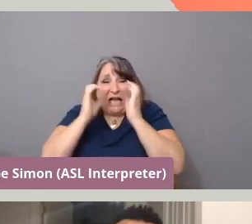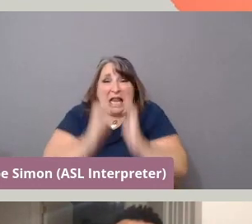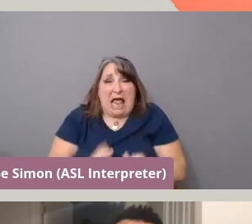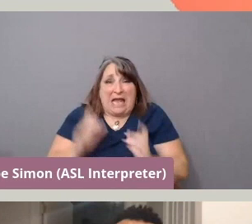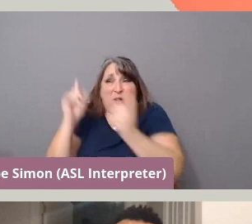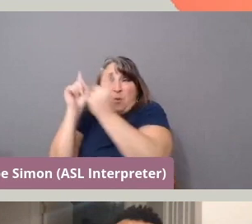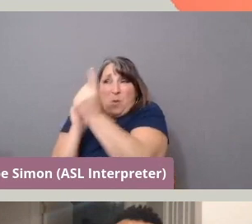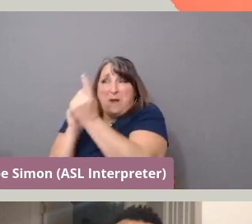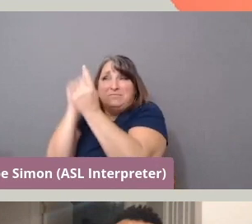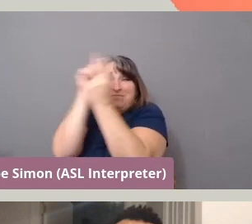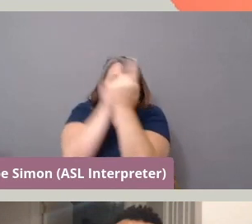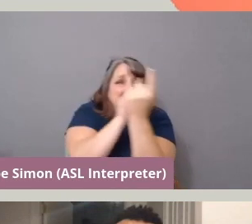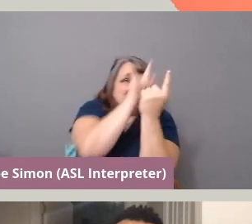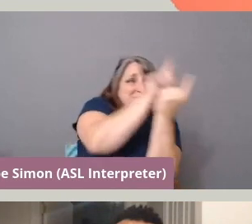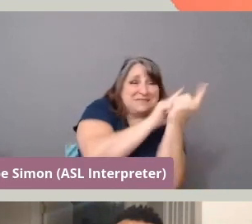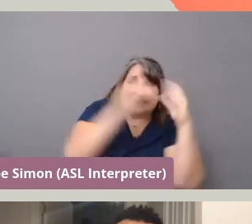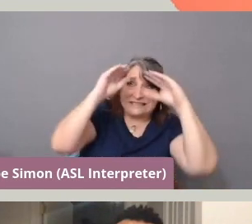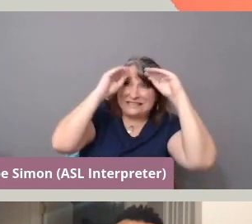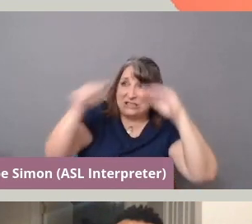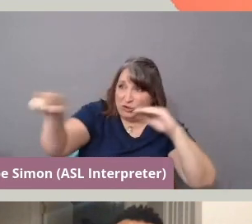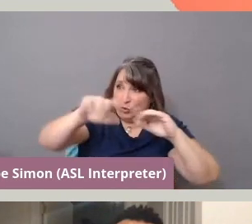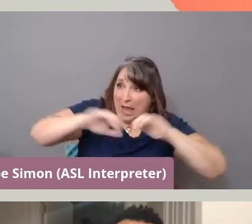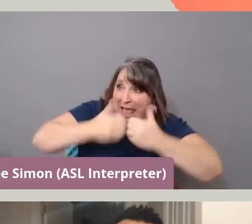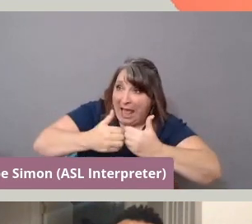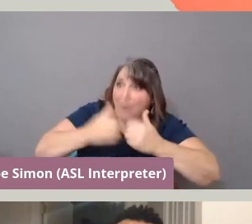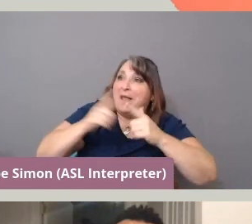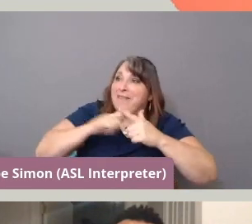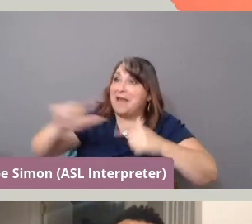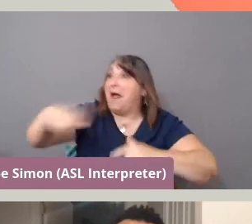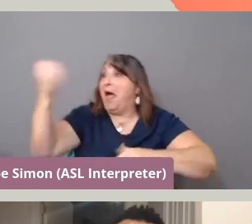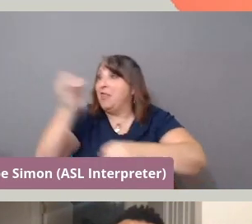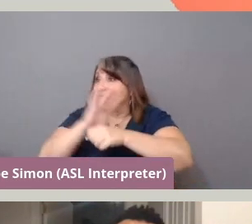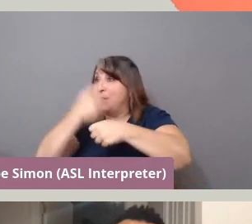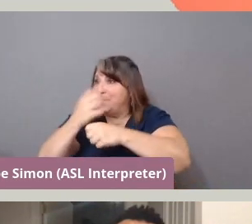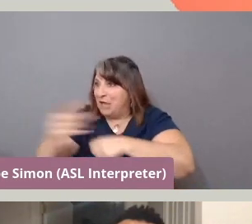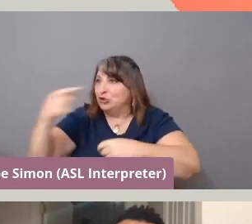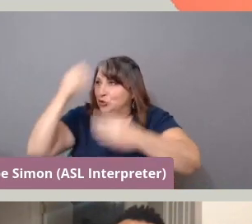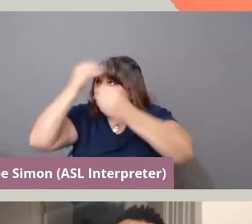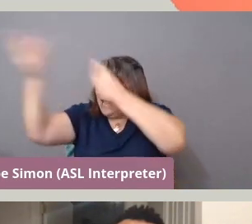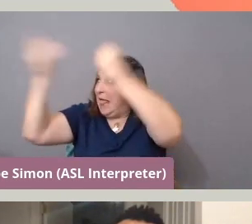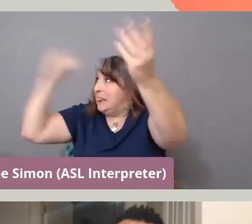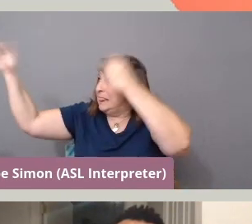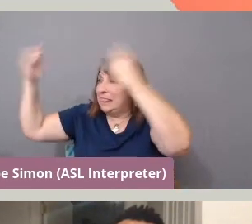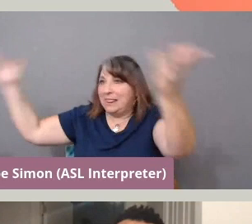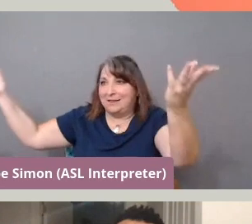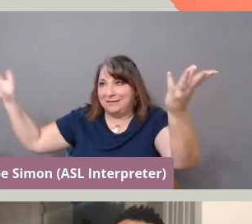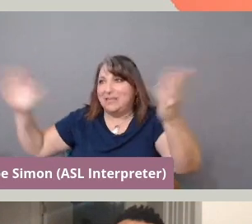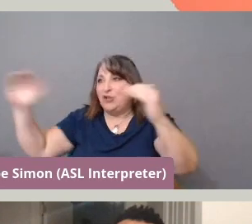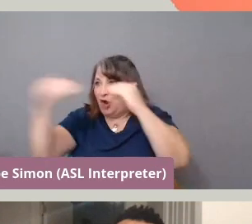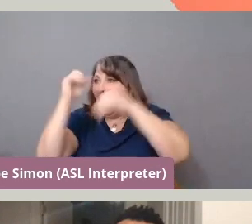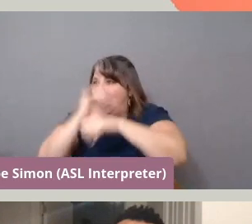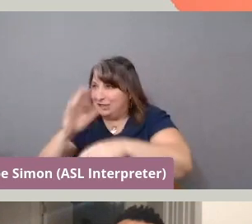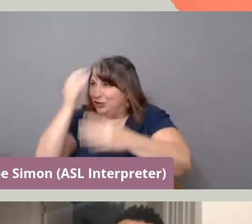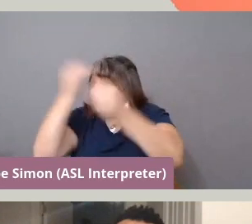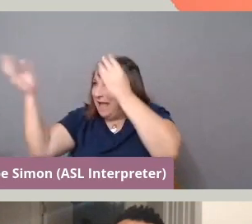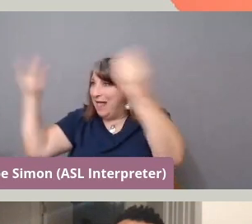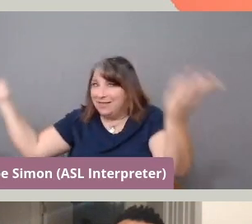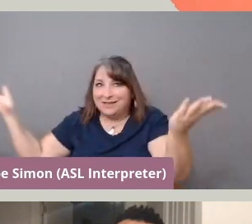and then to tell their fellow filmmakers and their colleagues as well. So it does take a lot of different things. I'm going to interrupt you because you've